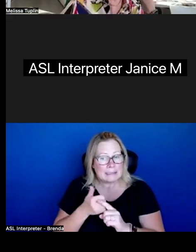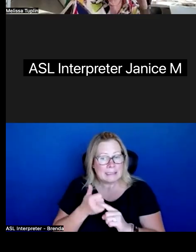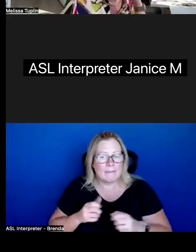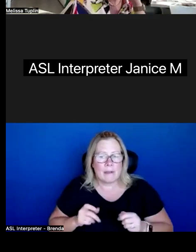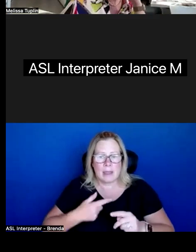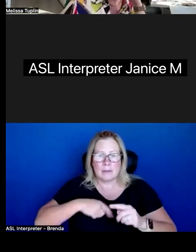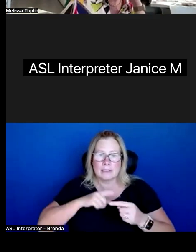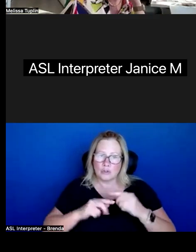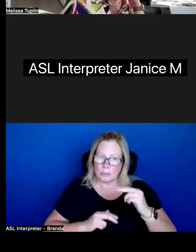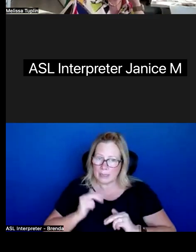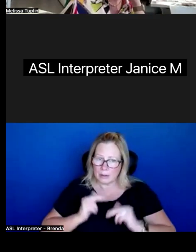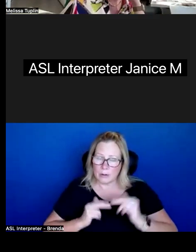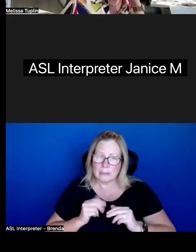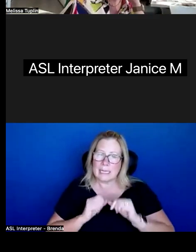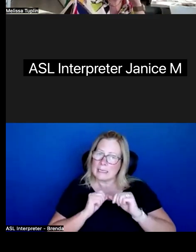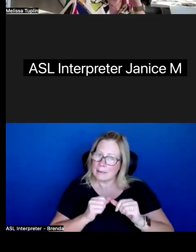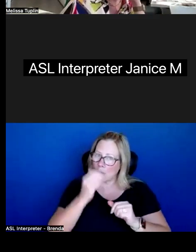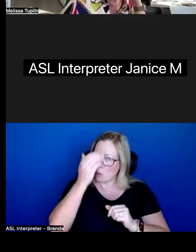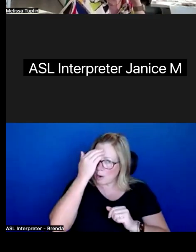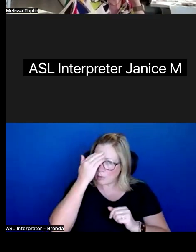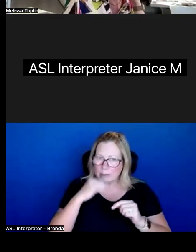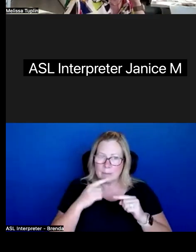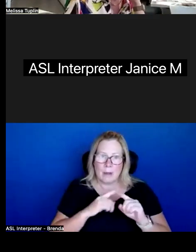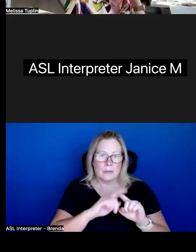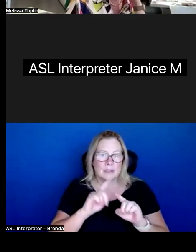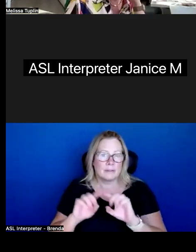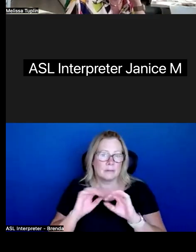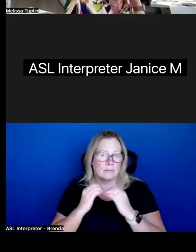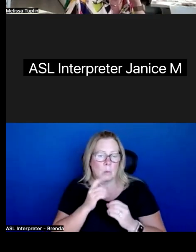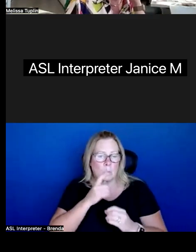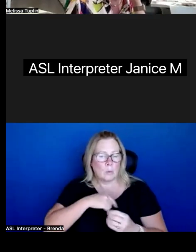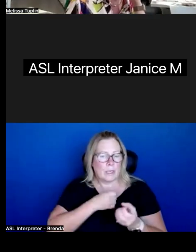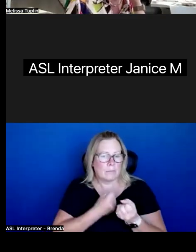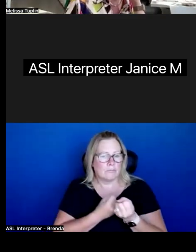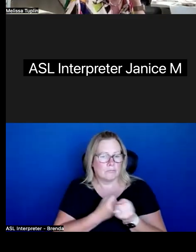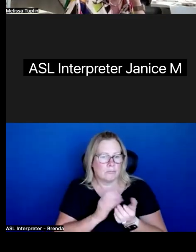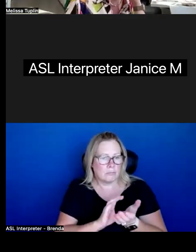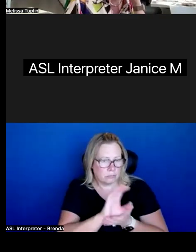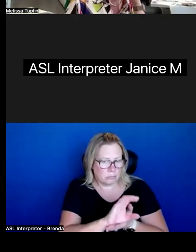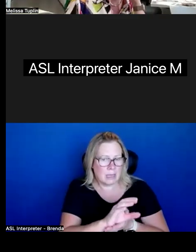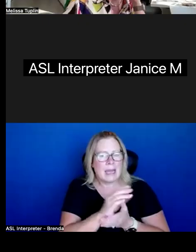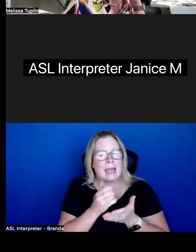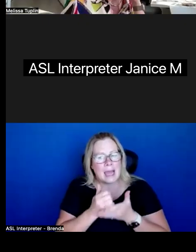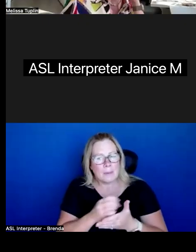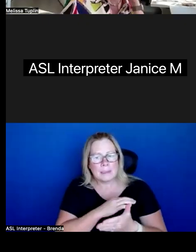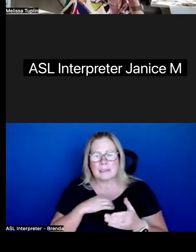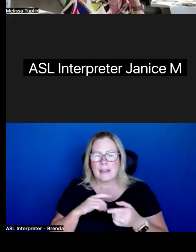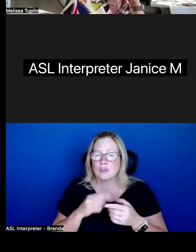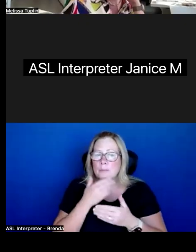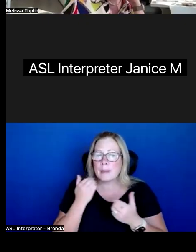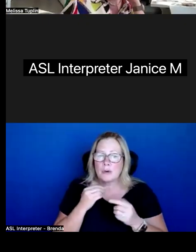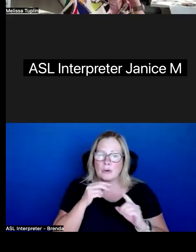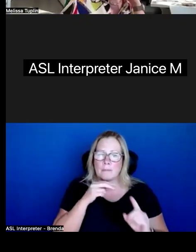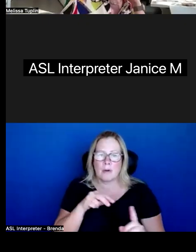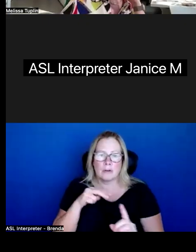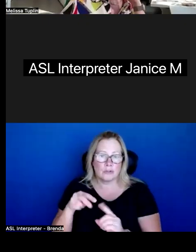retain awareness of the organizations that we fund, helping staff better monitor impact.